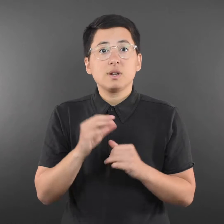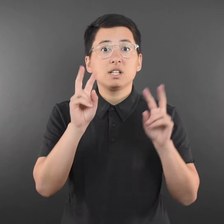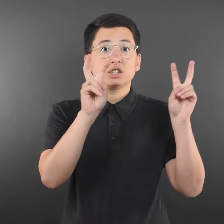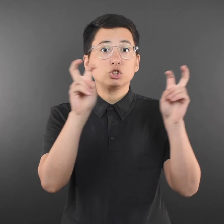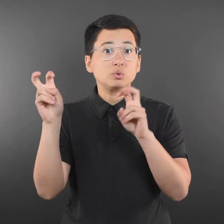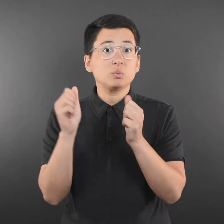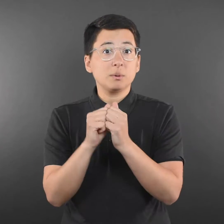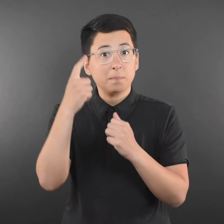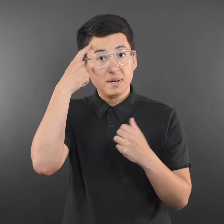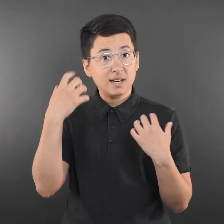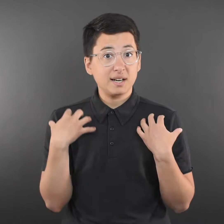and issues with mental health.